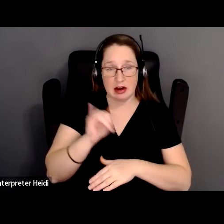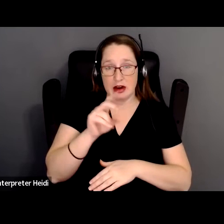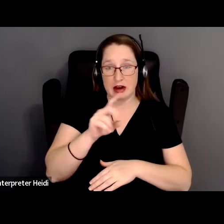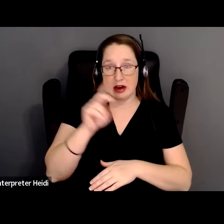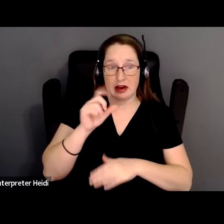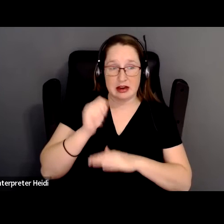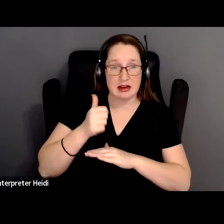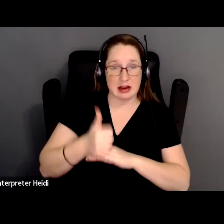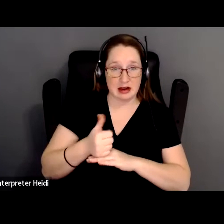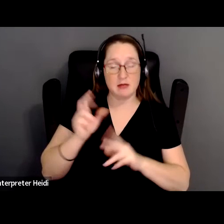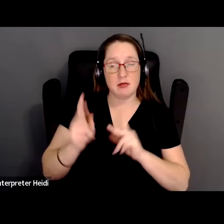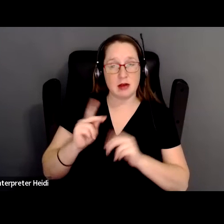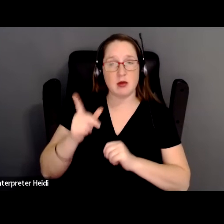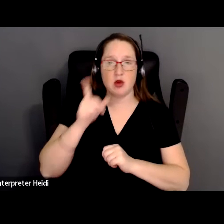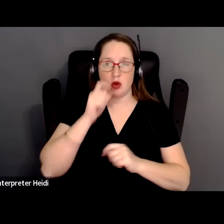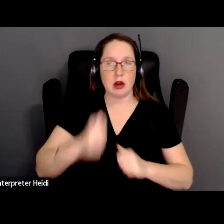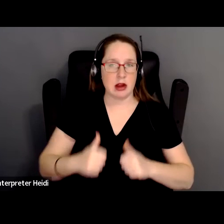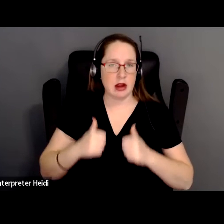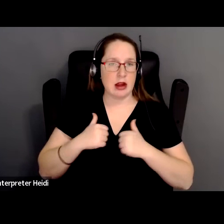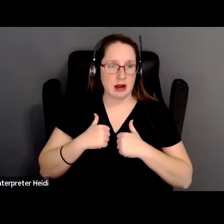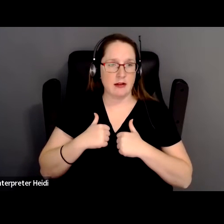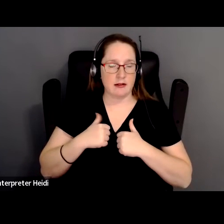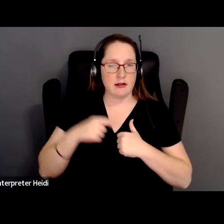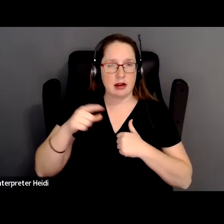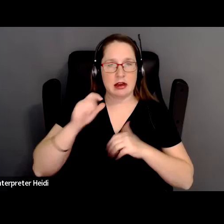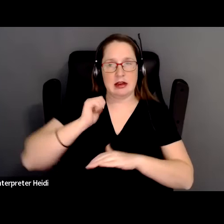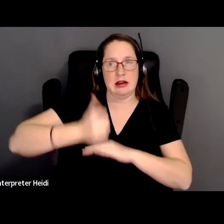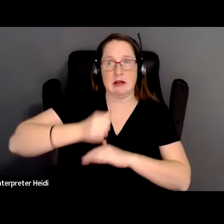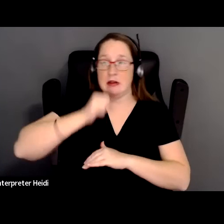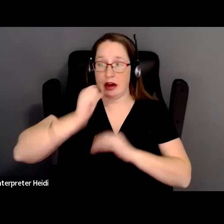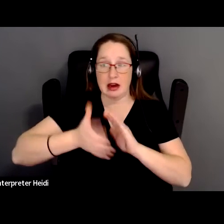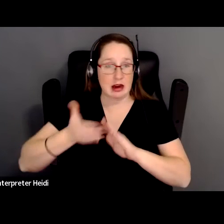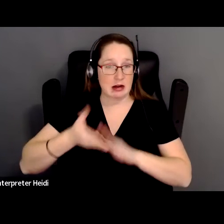there were people who lived in settings that were not operated by a State agency.